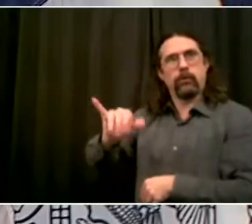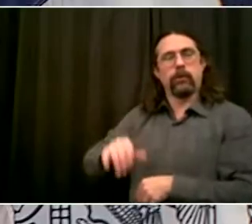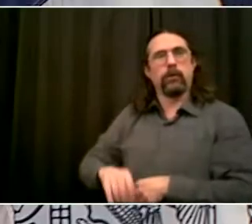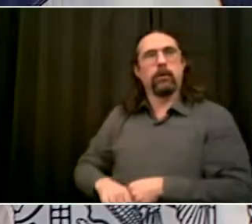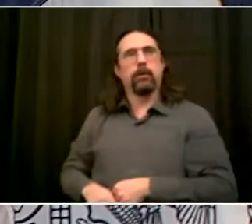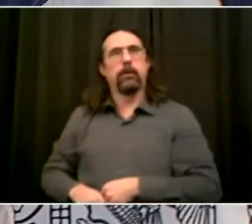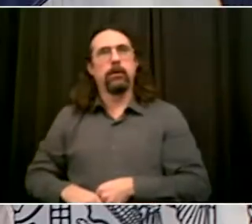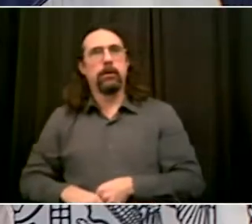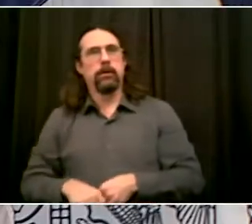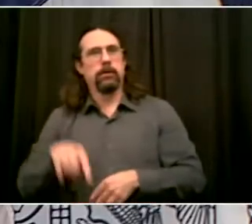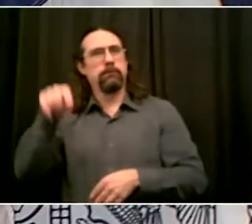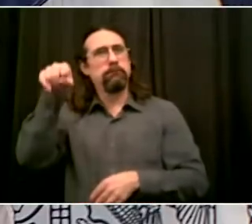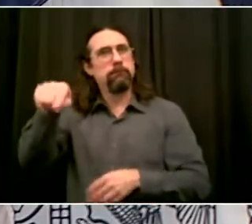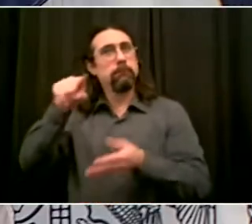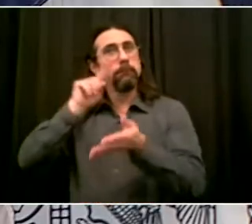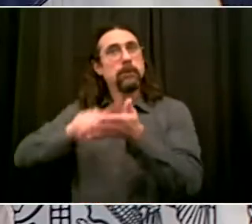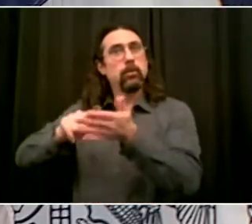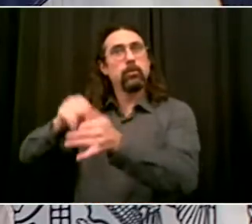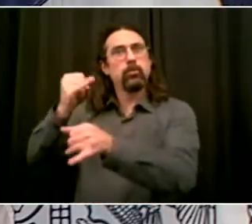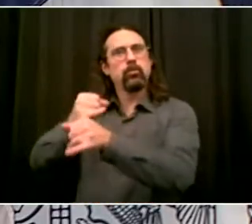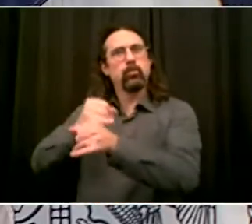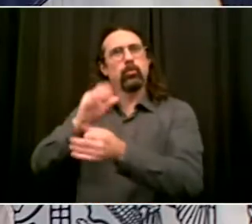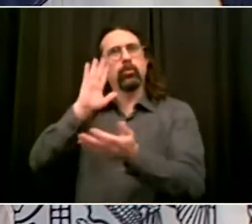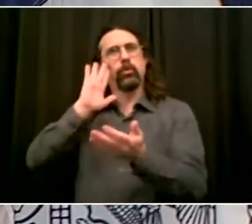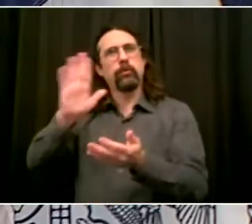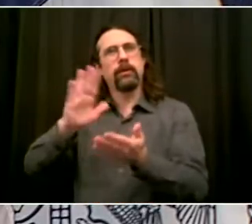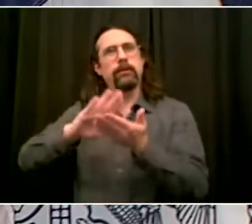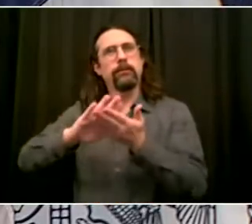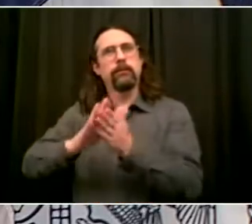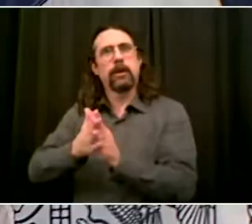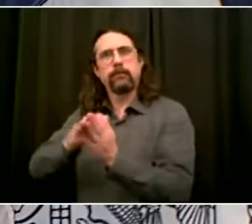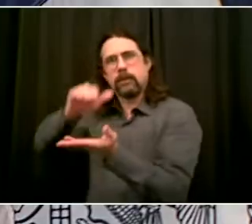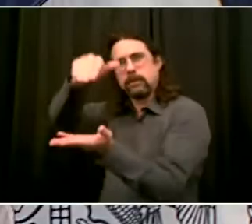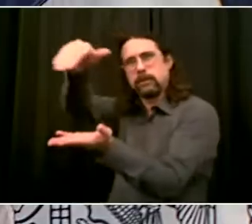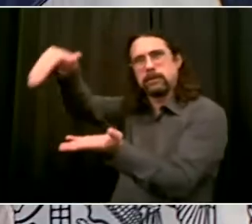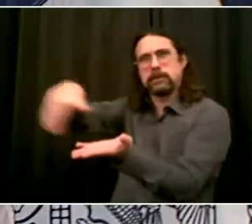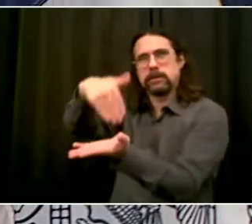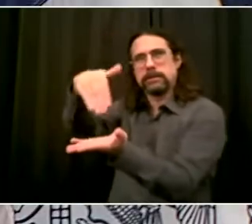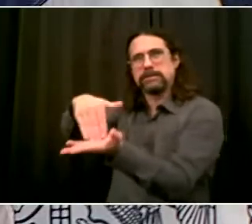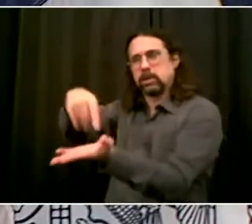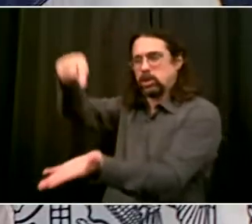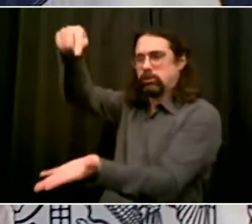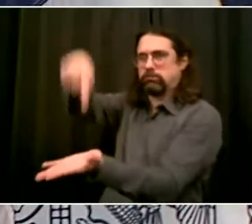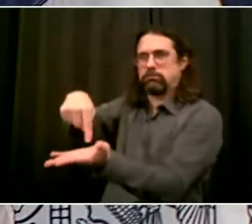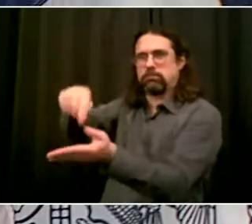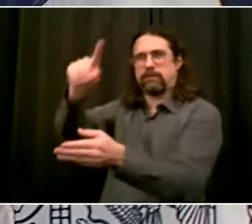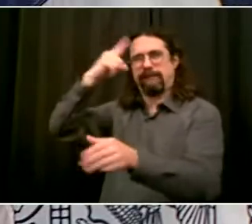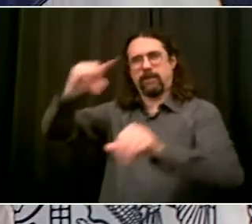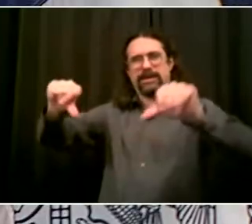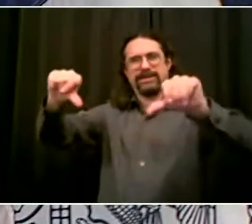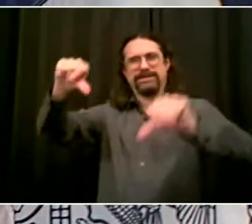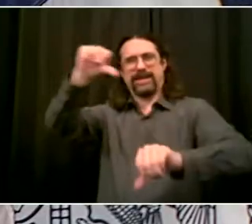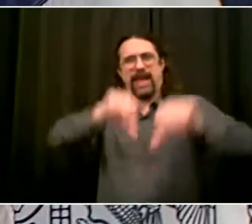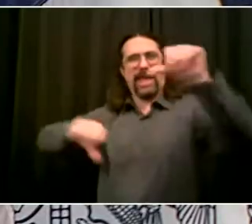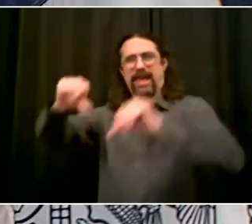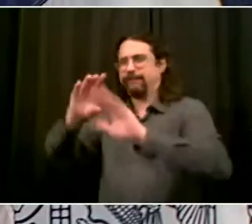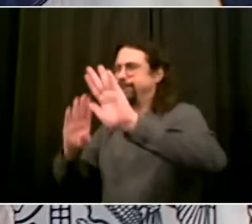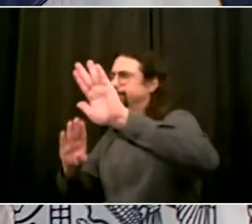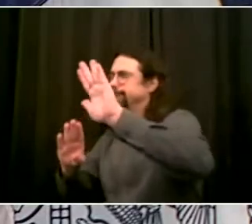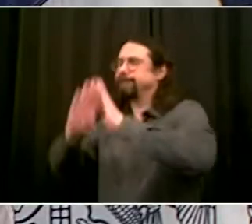POTOTTIENAATOL ECRAA TEHUNDREDS OF THOUSANDS OF MORE JOBS. SO THIS IS A VERY BIG DEAL TO US. WE ARE GOING TO DETERMINE THE LEVEL OF INVESTMENT NEEDED TO HELP USPPORT IT.